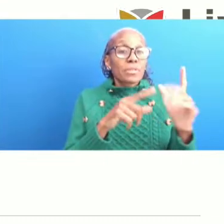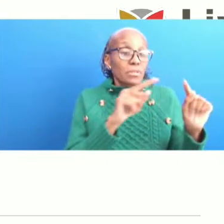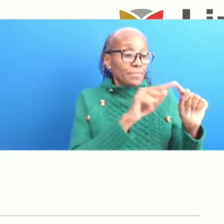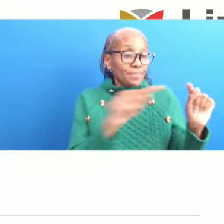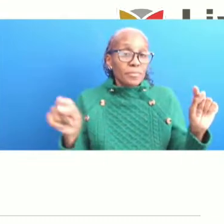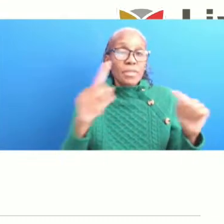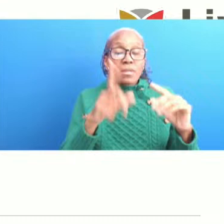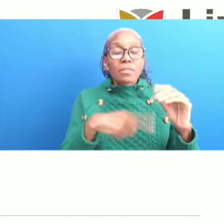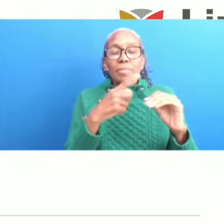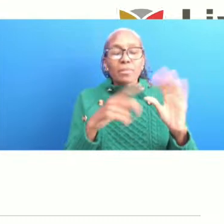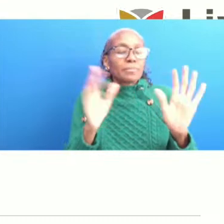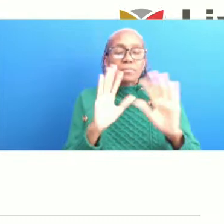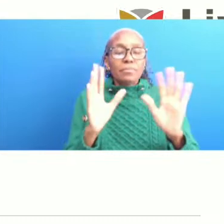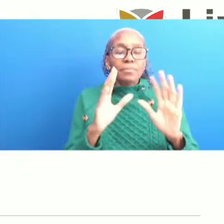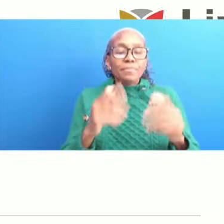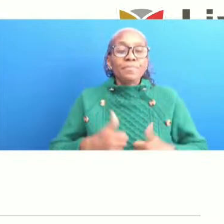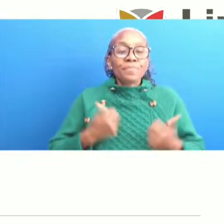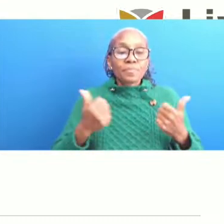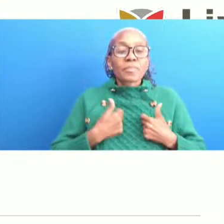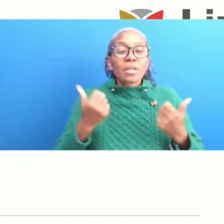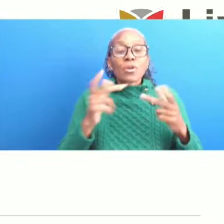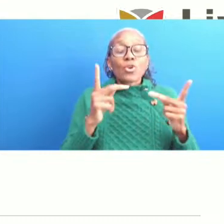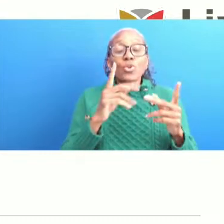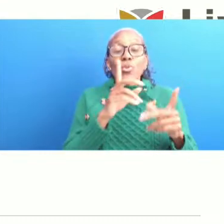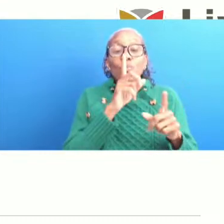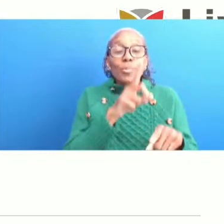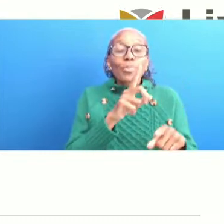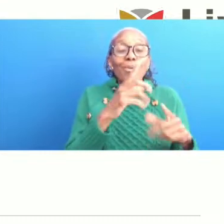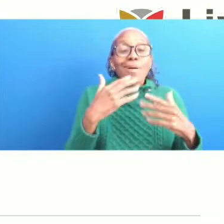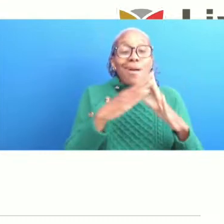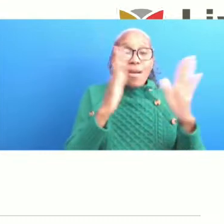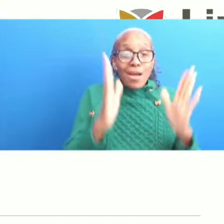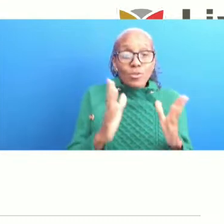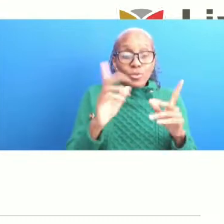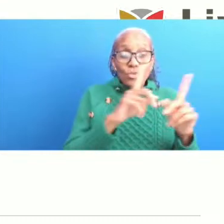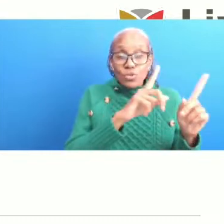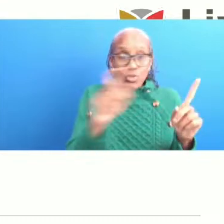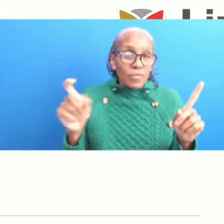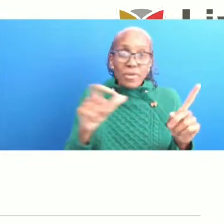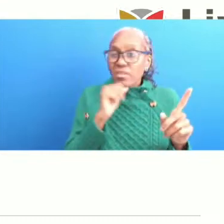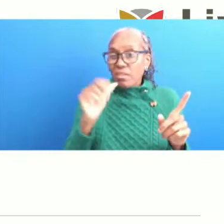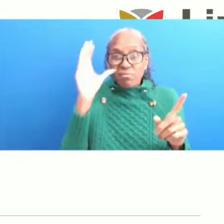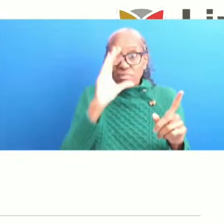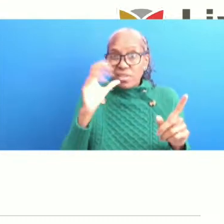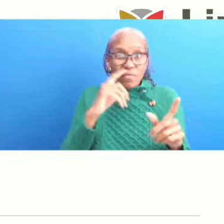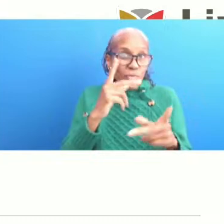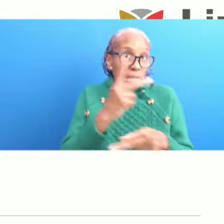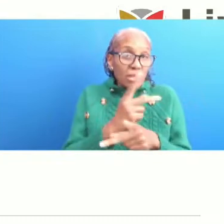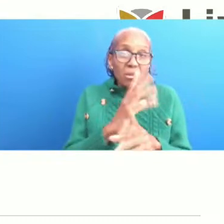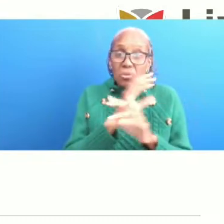THE LAST INDICATOR IN THIS SPACE IS RELATED TO DOCTOR